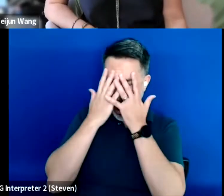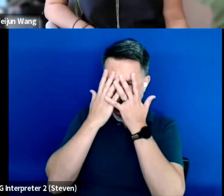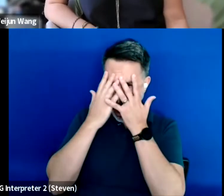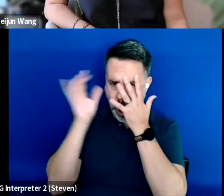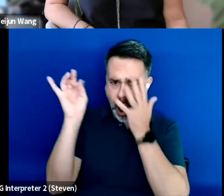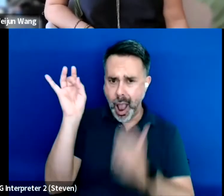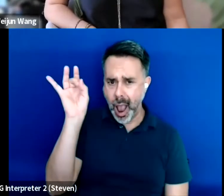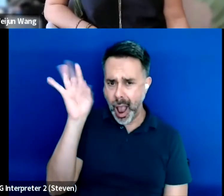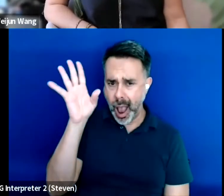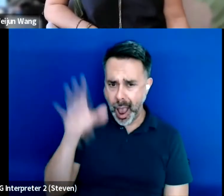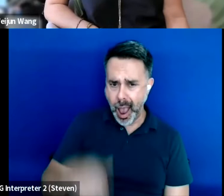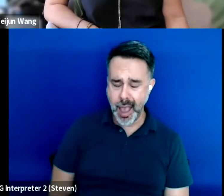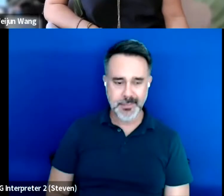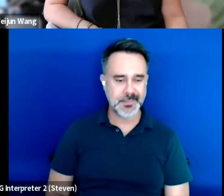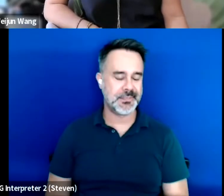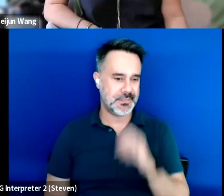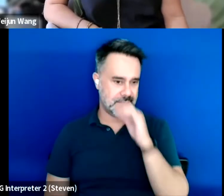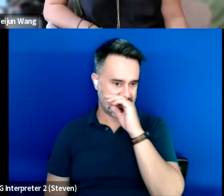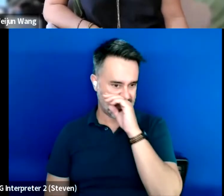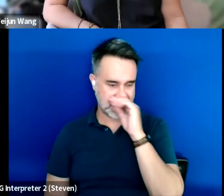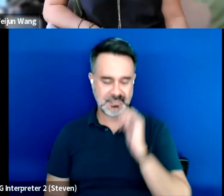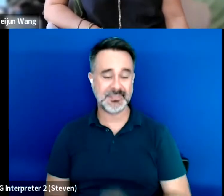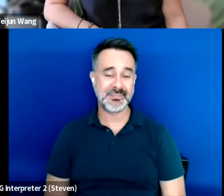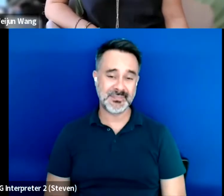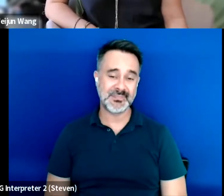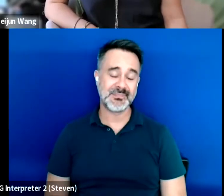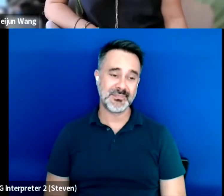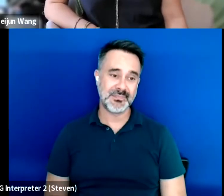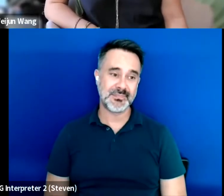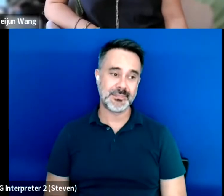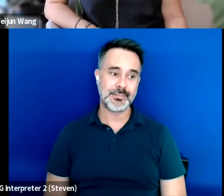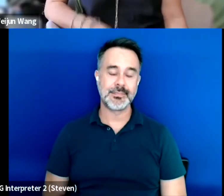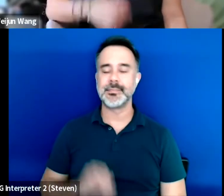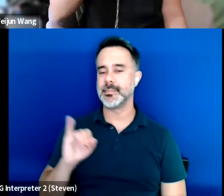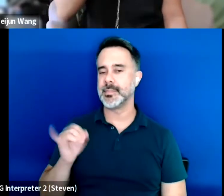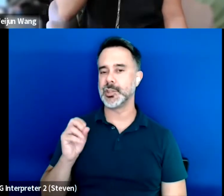an arm of ableism, in a way, exists.